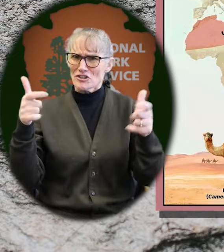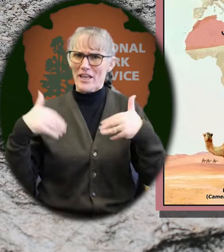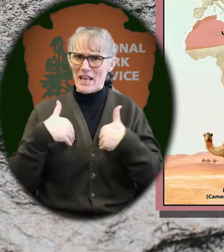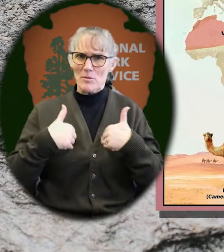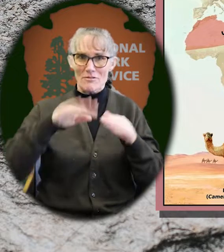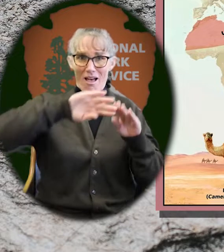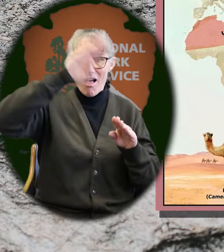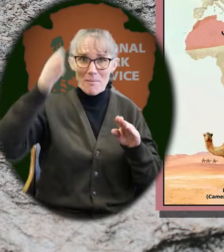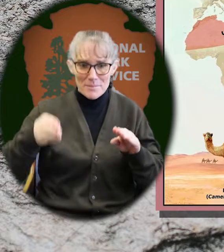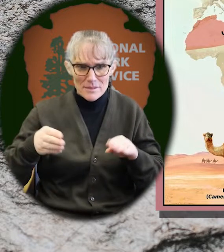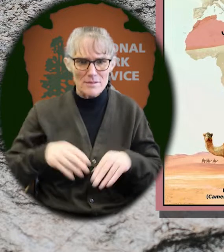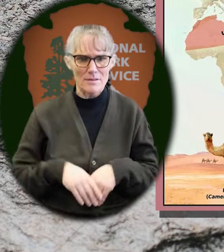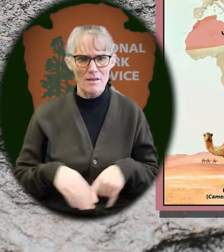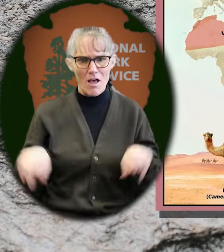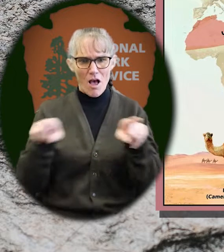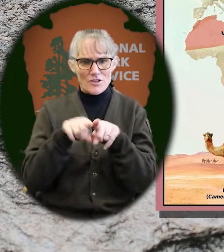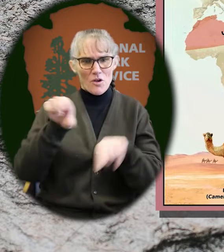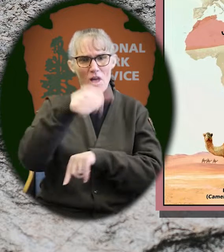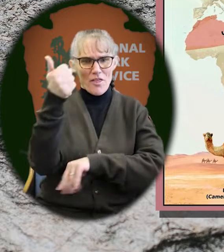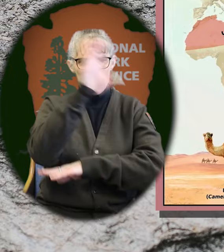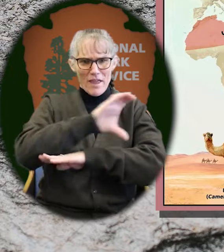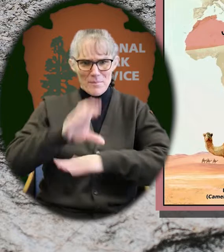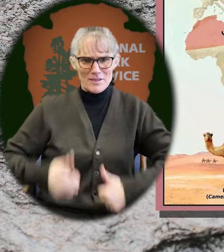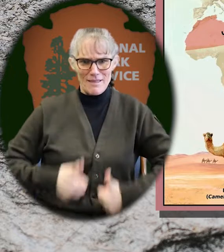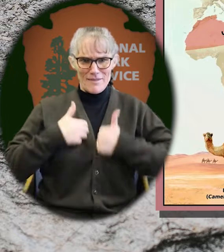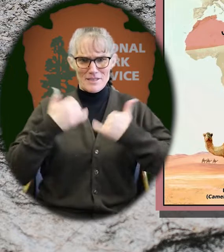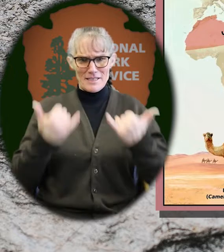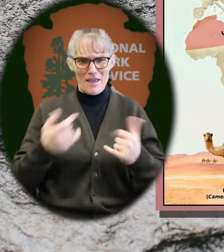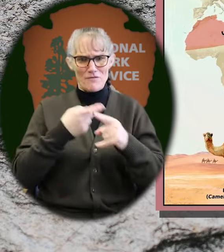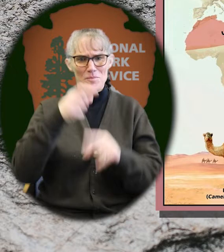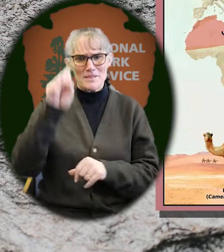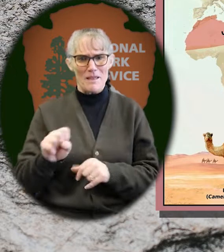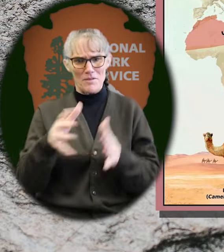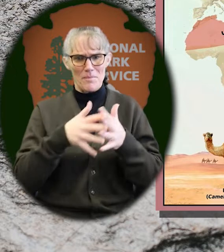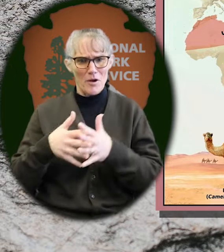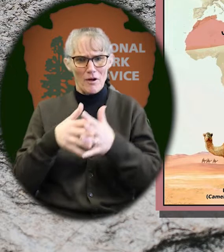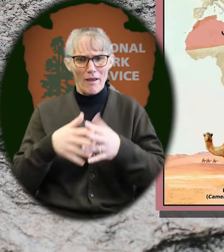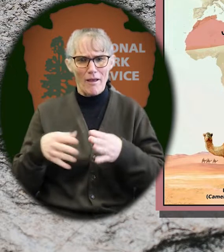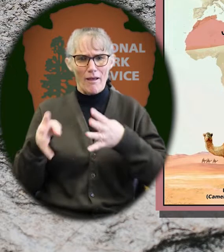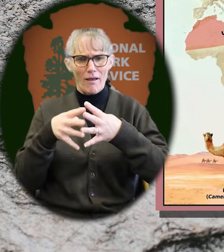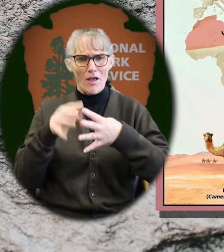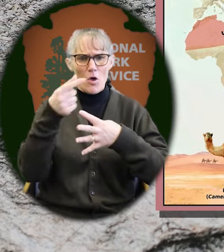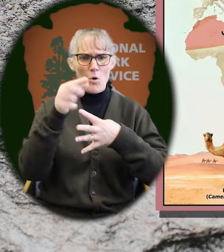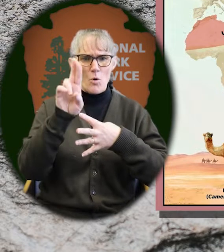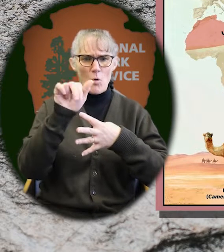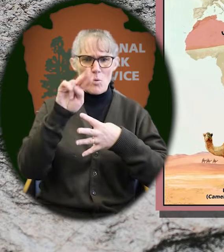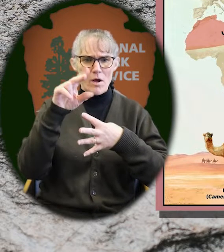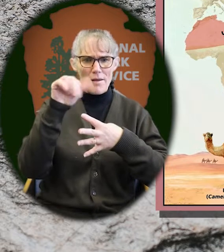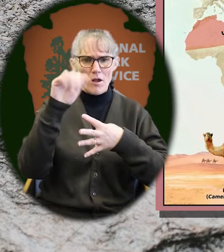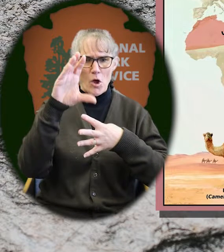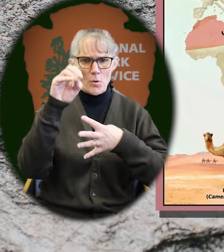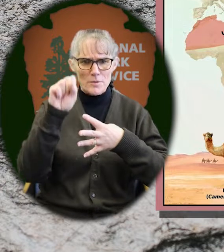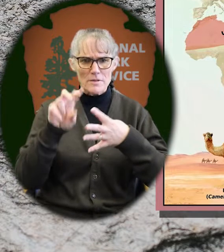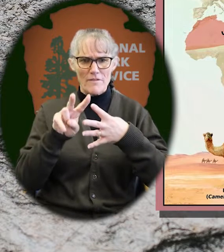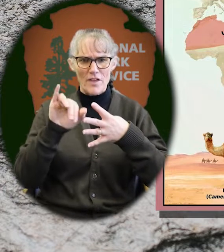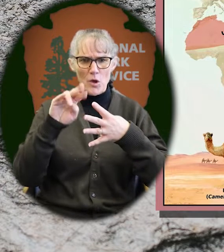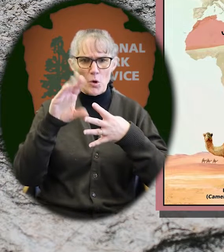Uh. There's also um other camelids that are living today in South America like guanacos, vicunas, llamas, and alpacas.